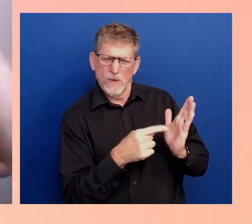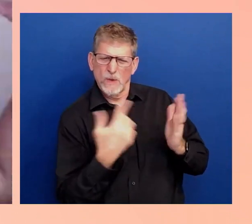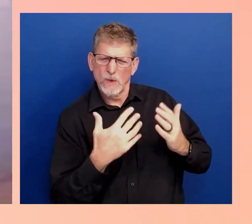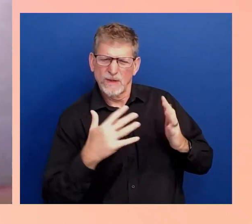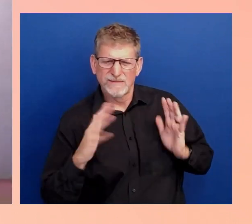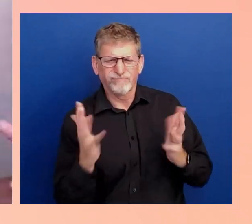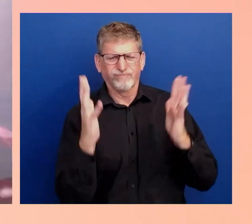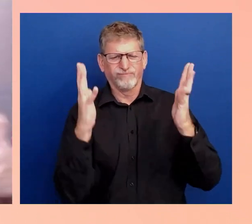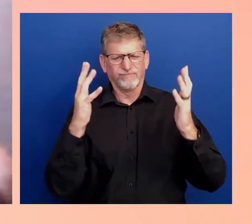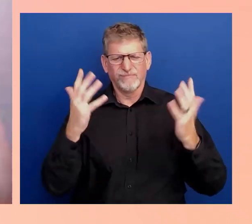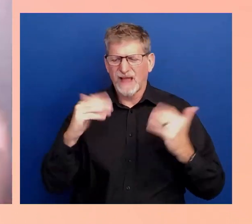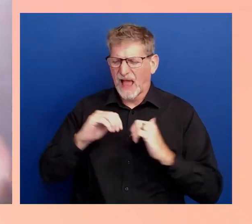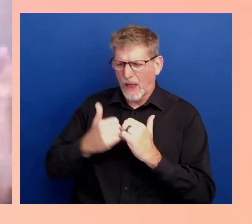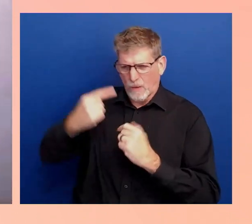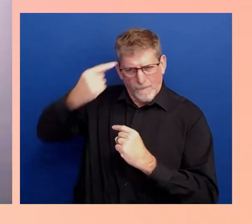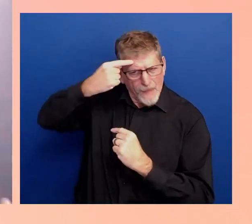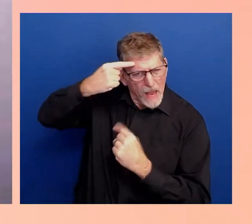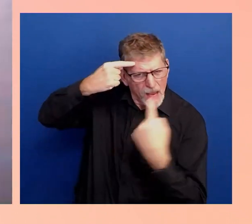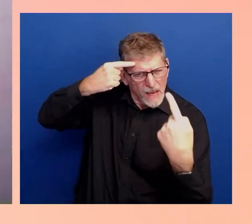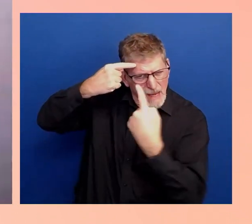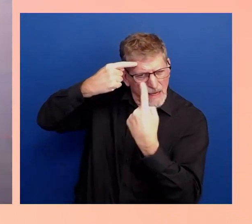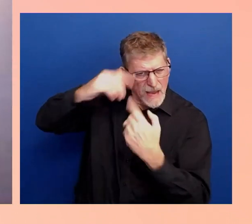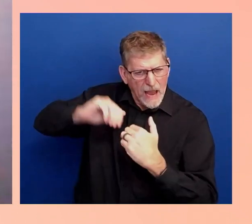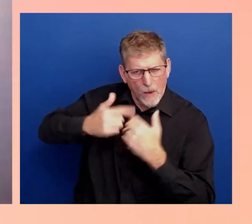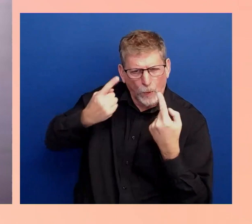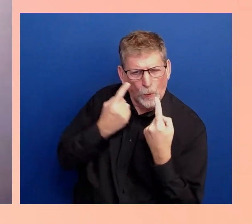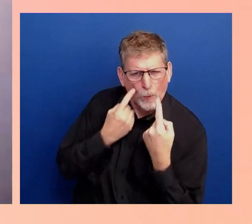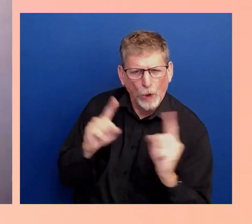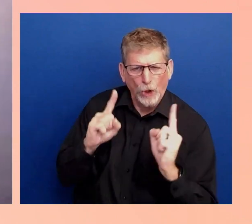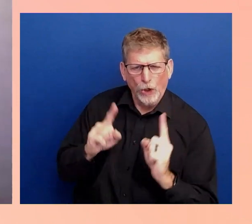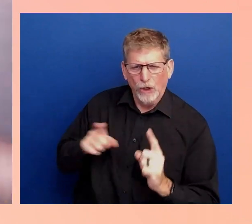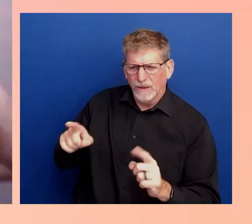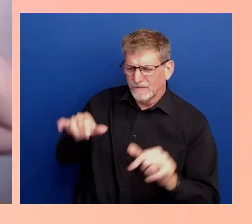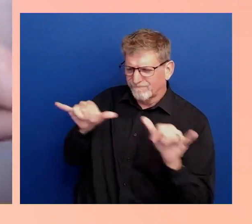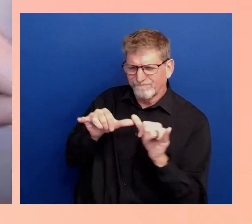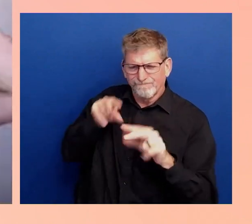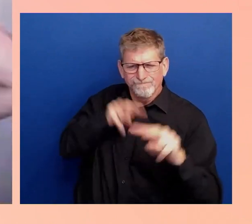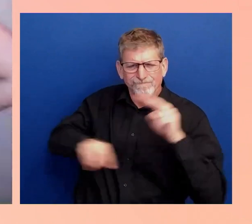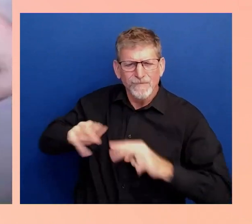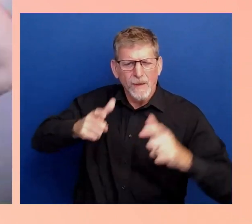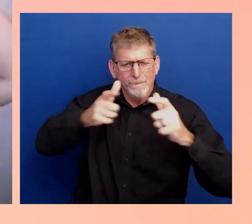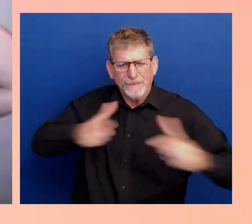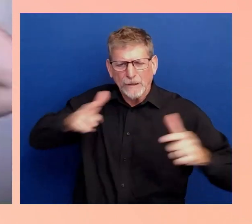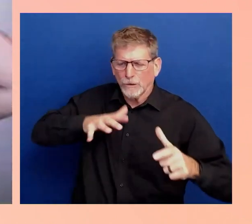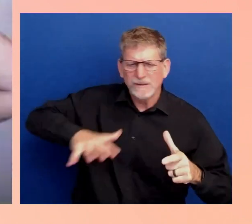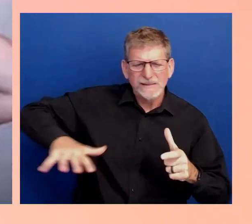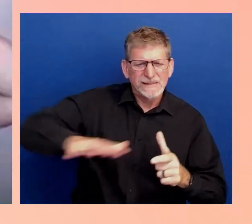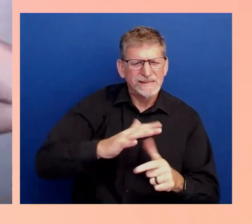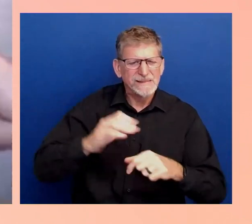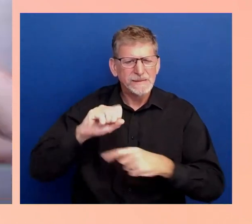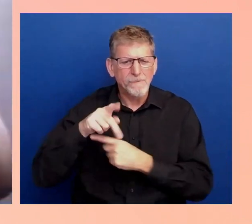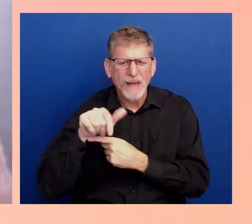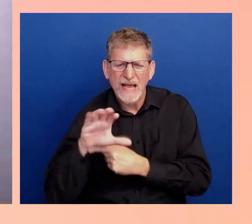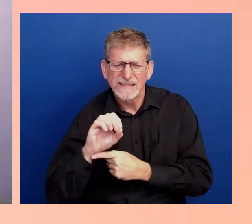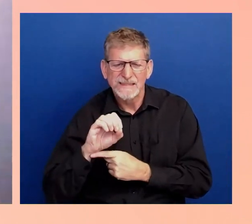bigger space that celebrates who I am and the people that are like me. Because so much of what we do